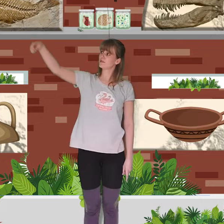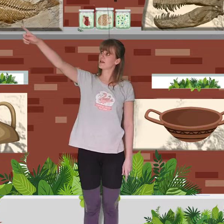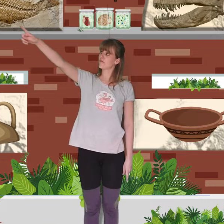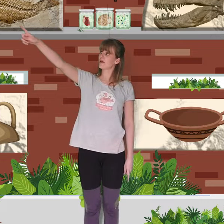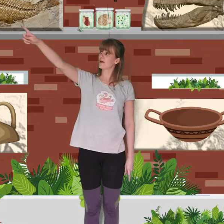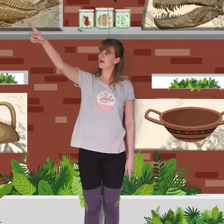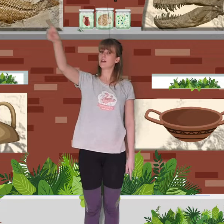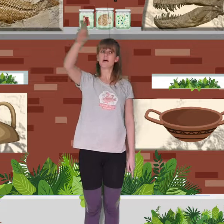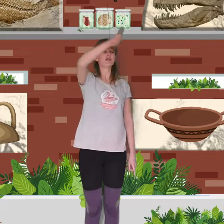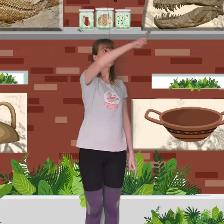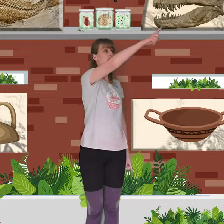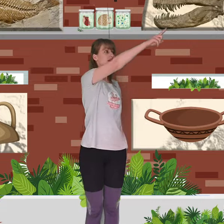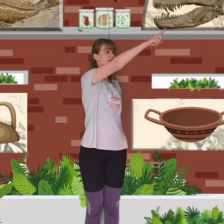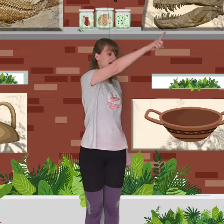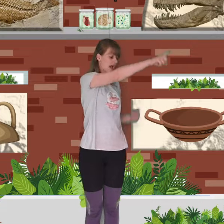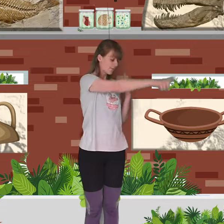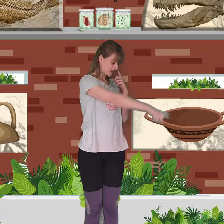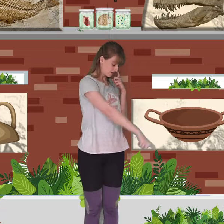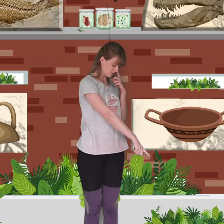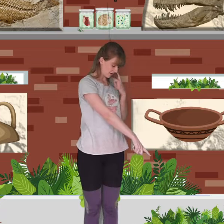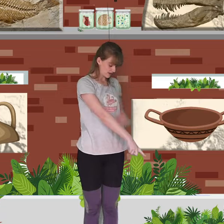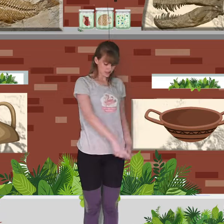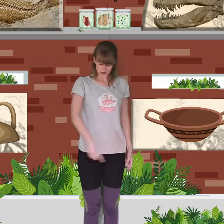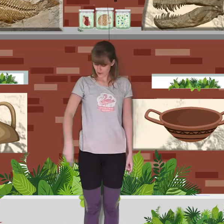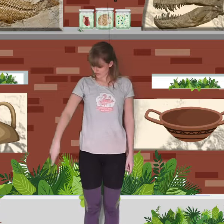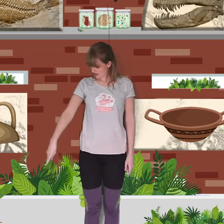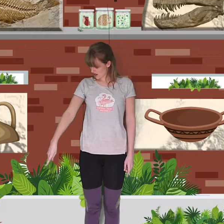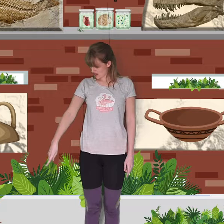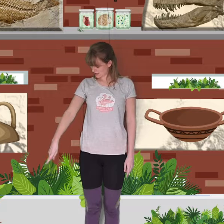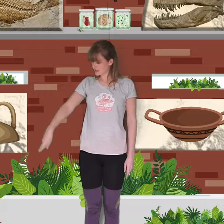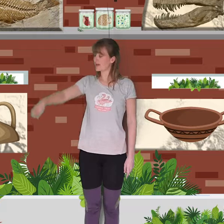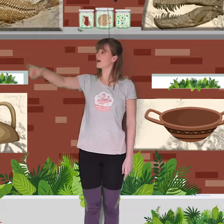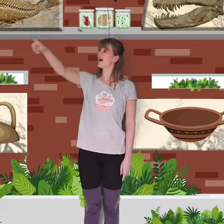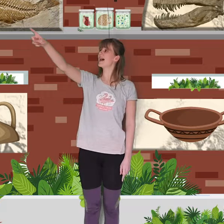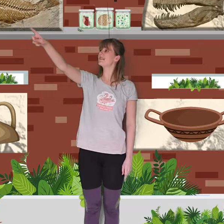their finger to point and we can follow it with our eyes and our head and our